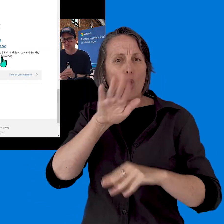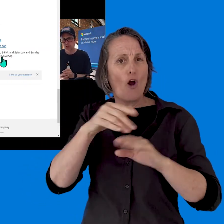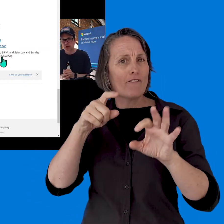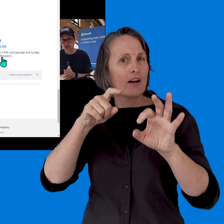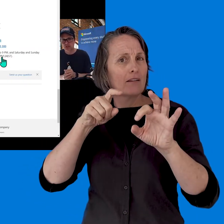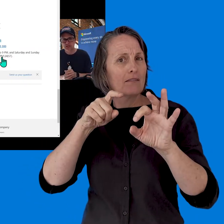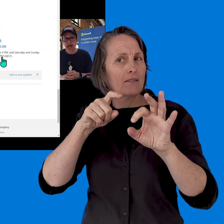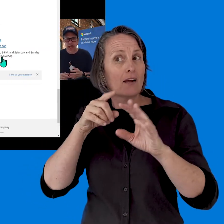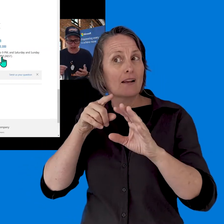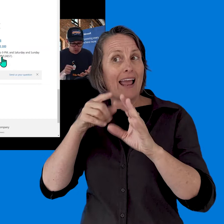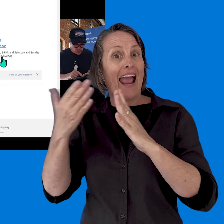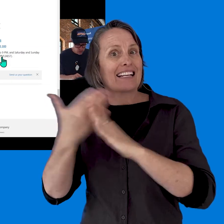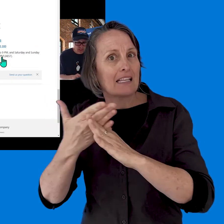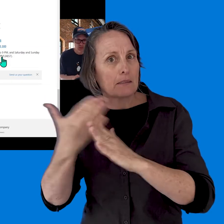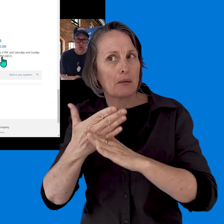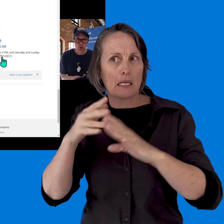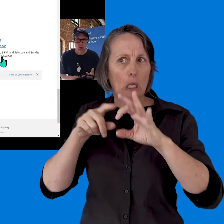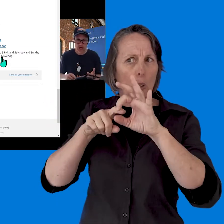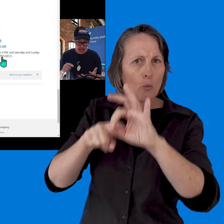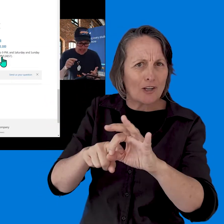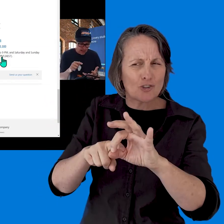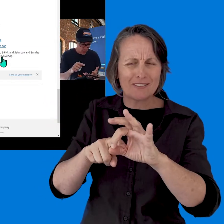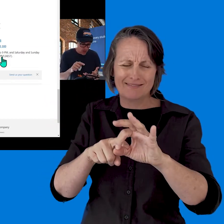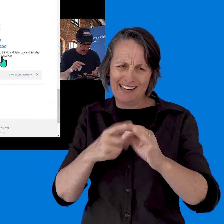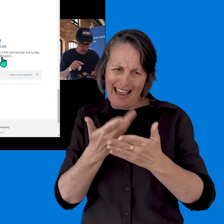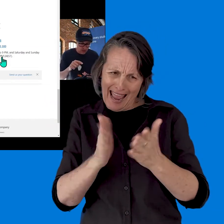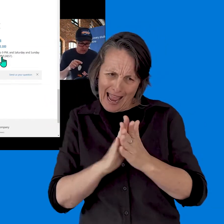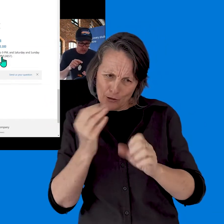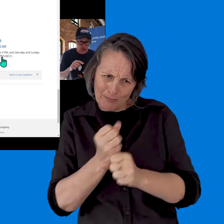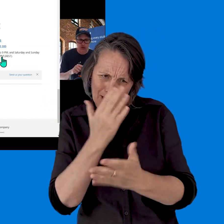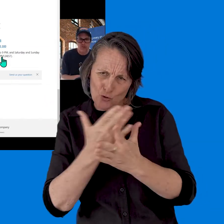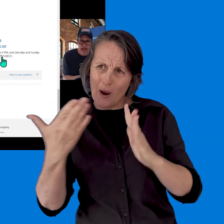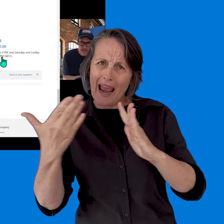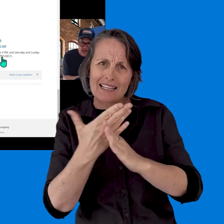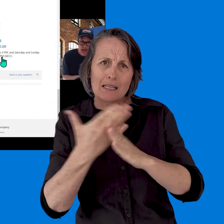questions, how do I do this on Word? How do I, you know, turn on narrator?